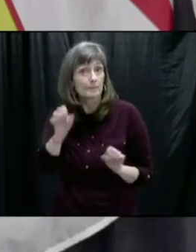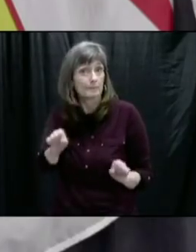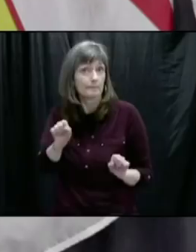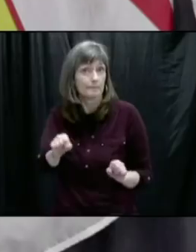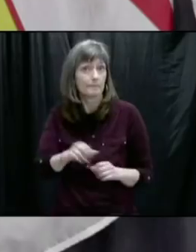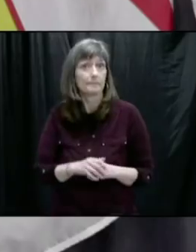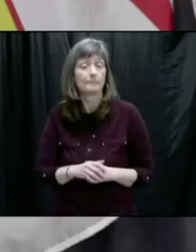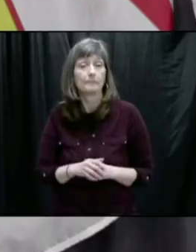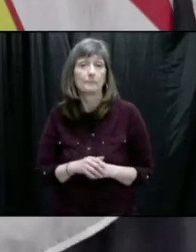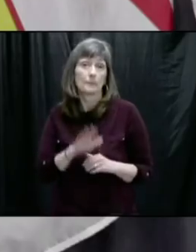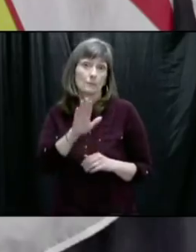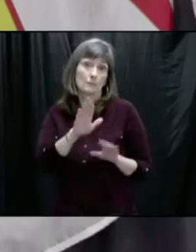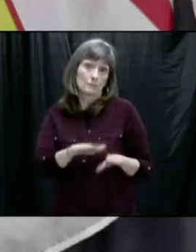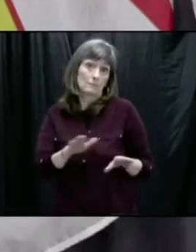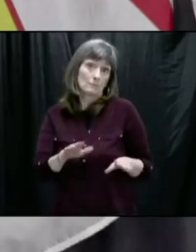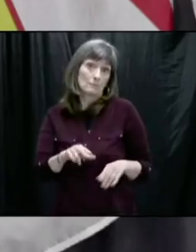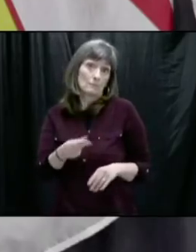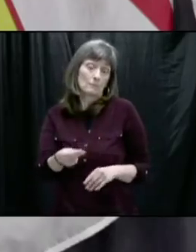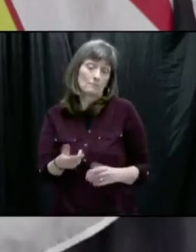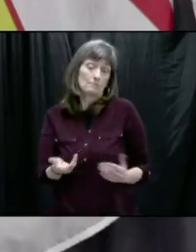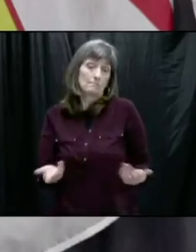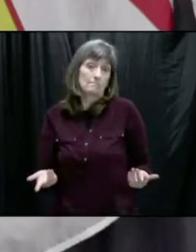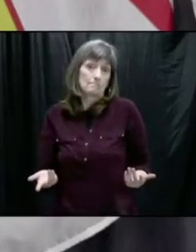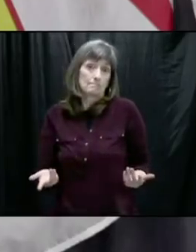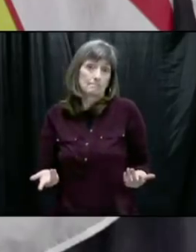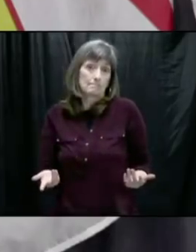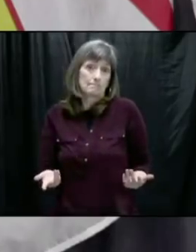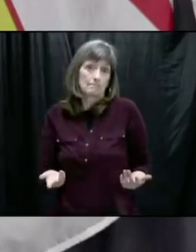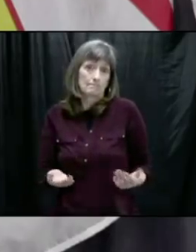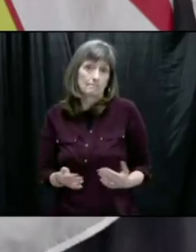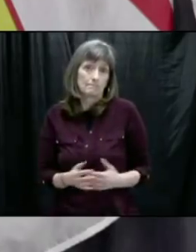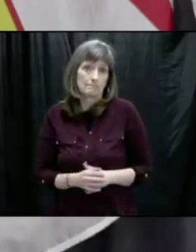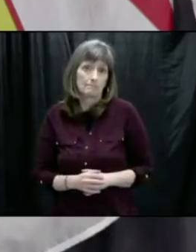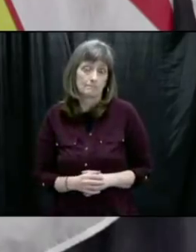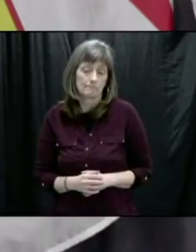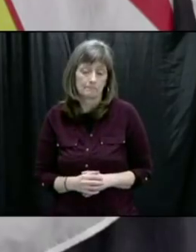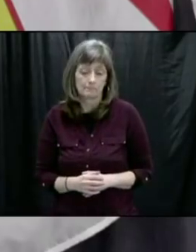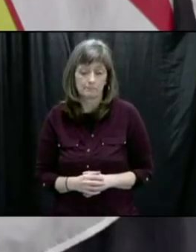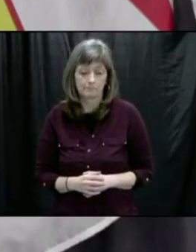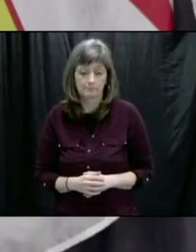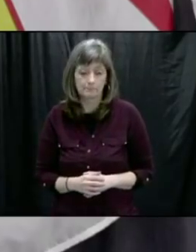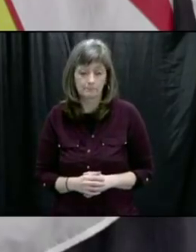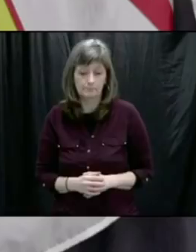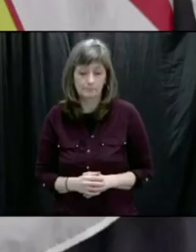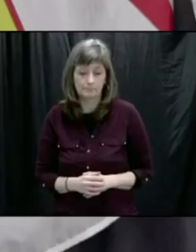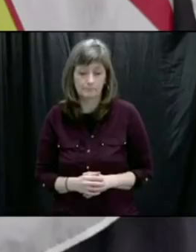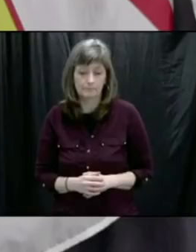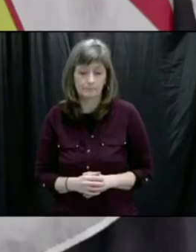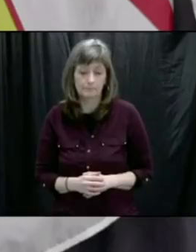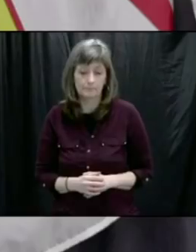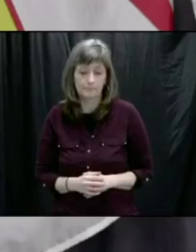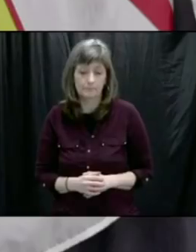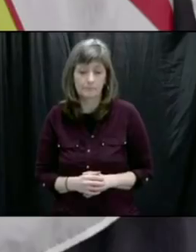YOUR GRANDPARENTS COULD BE NEXT,